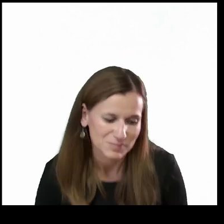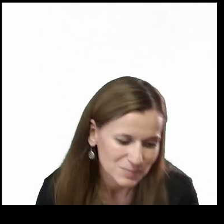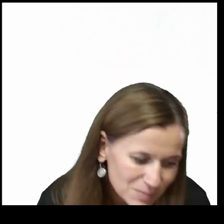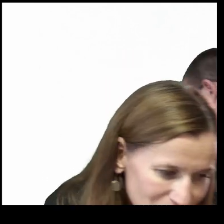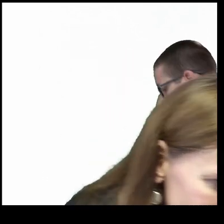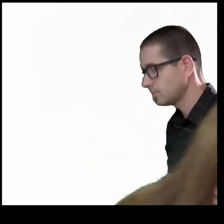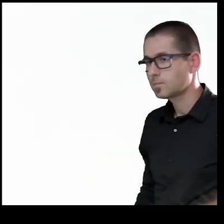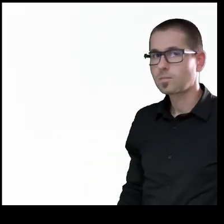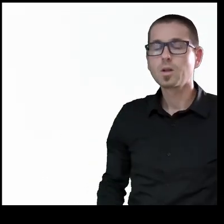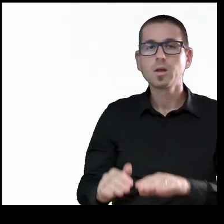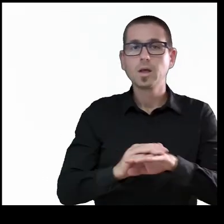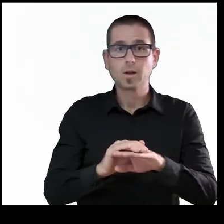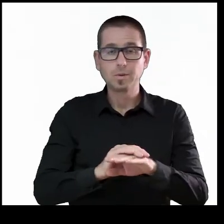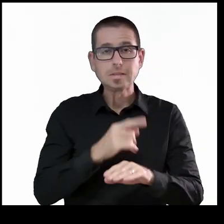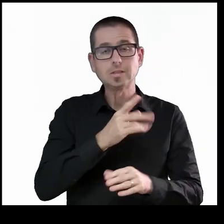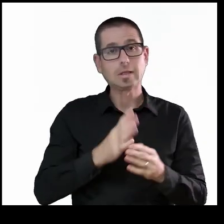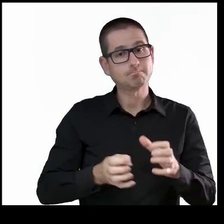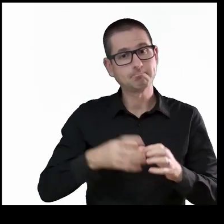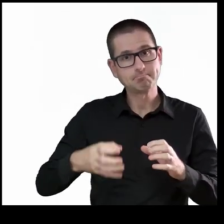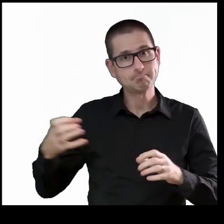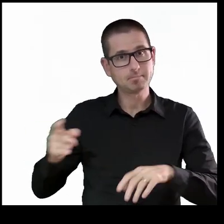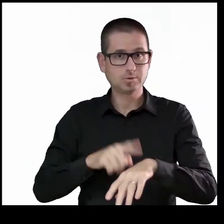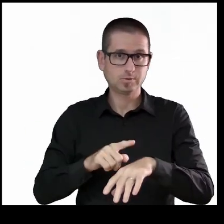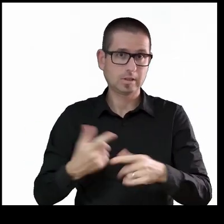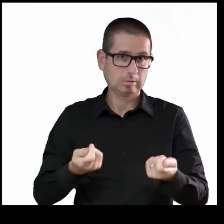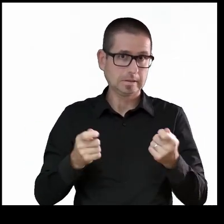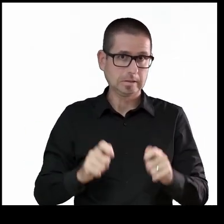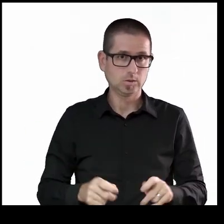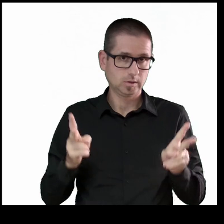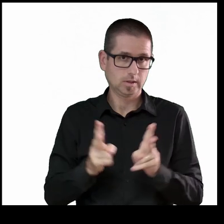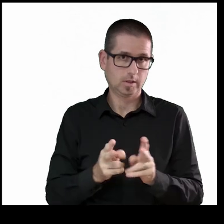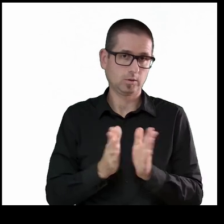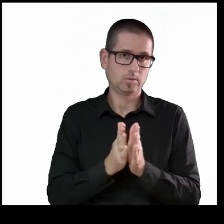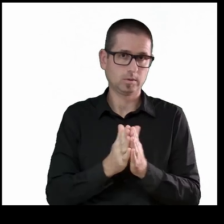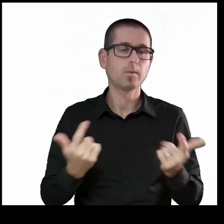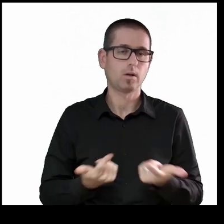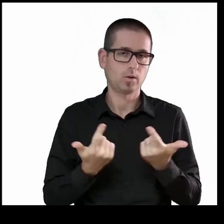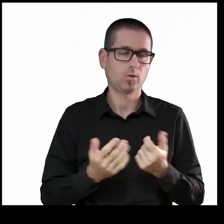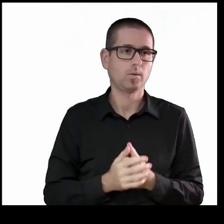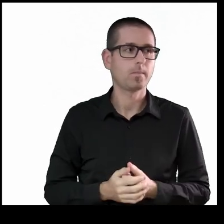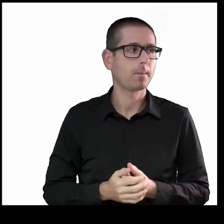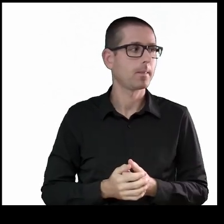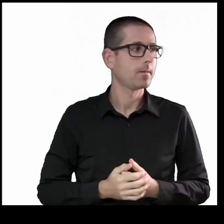are exceeding our time, so can we wrap up in a minute? Yes, thank you. Thank you. So you just see how